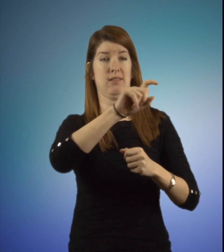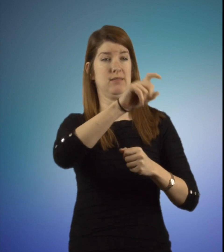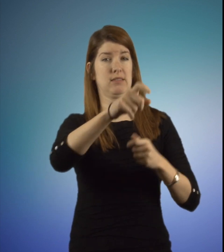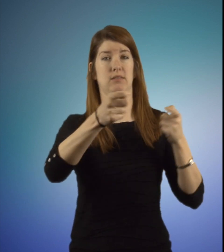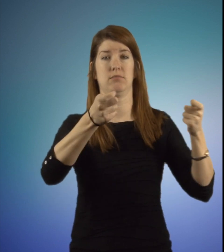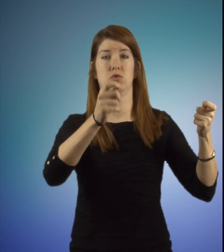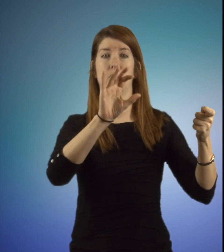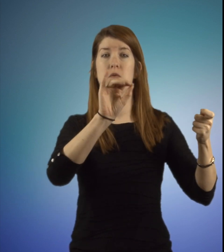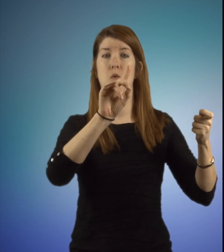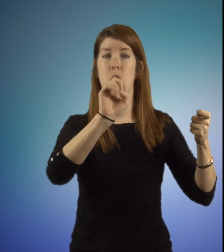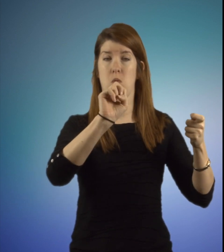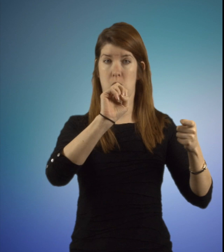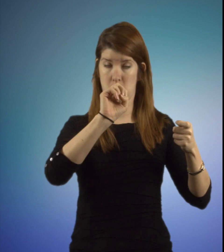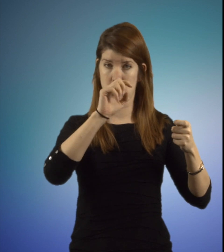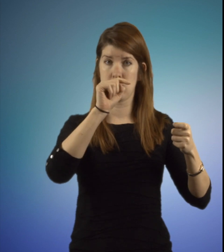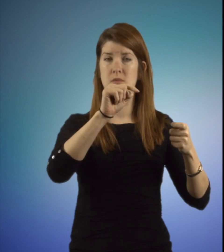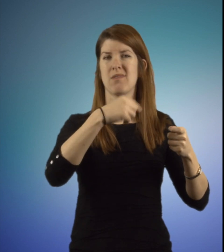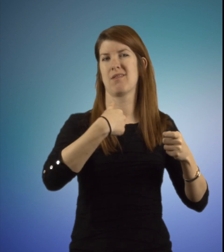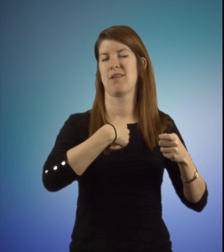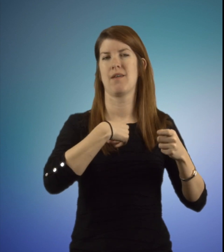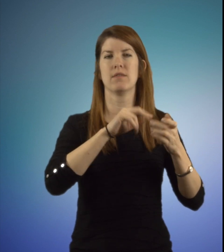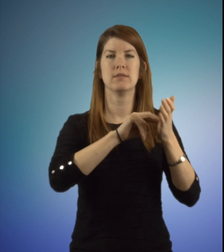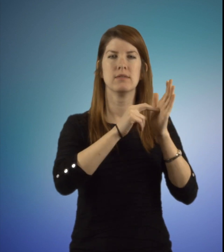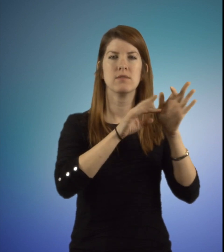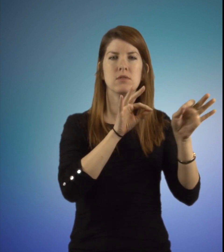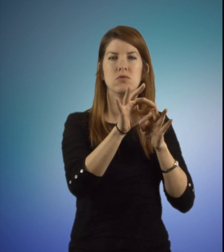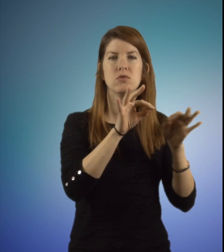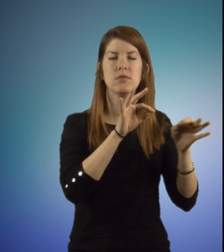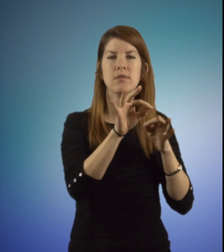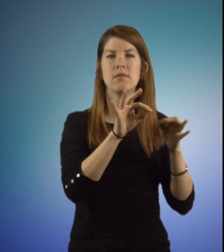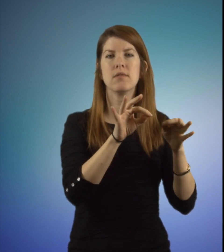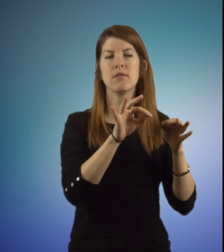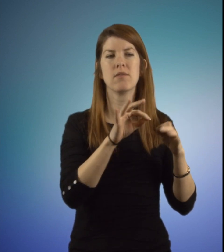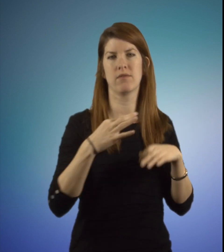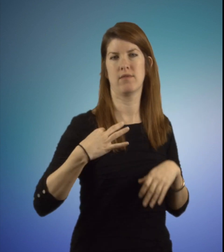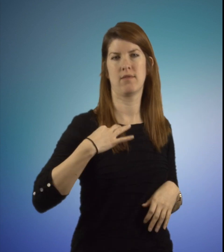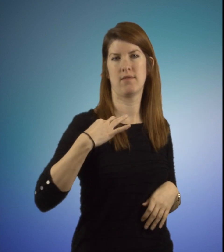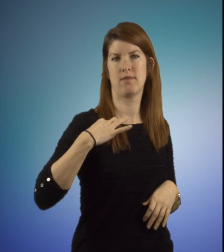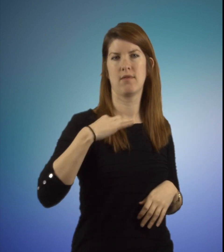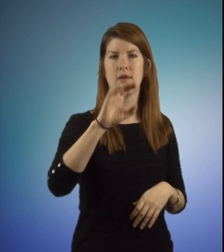and under the Texas Administrative Code, we have the definition